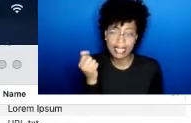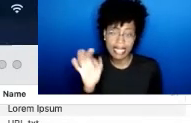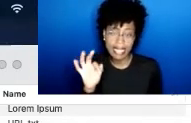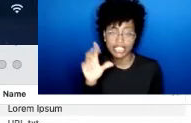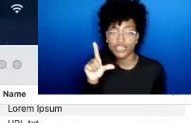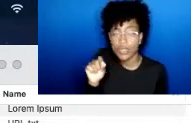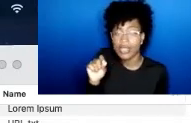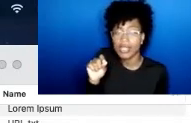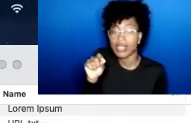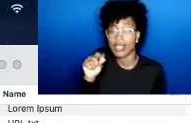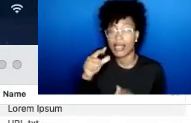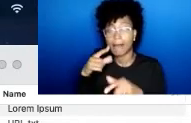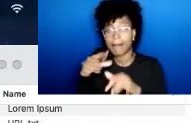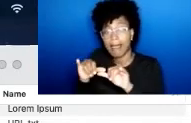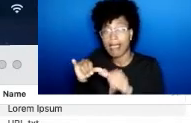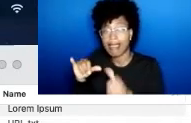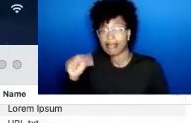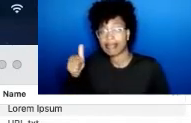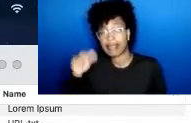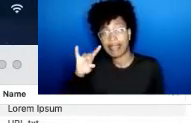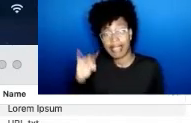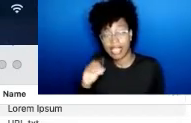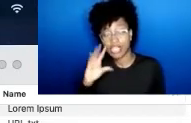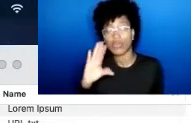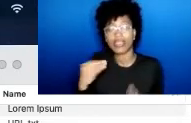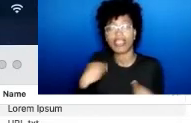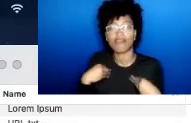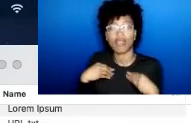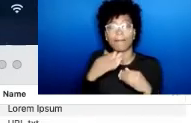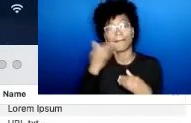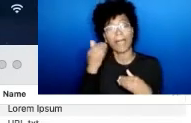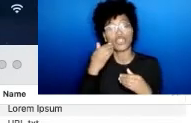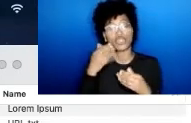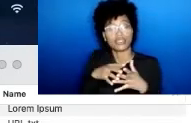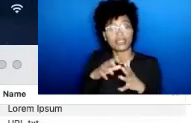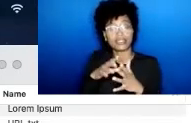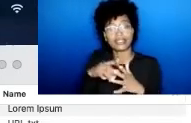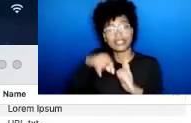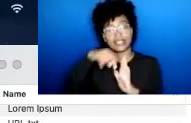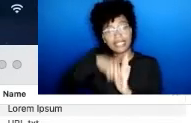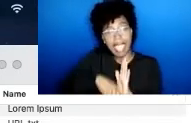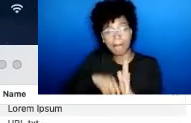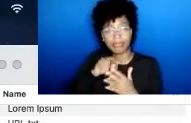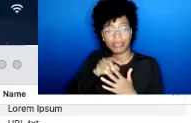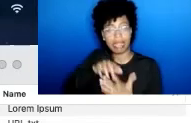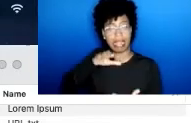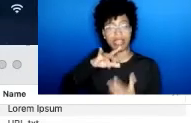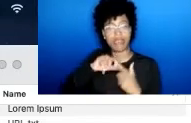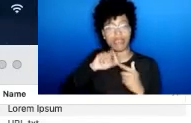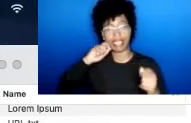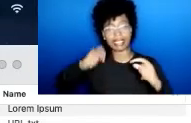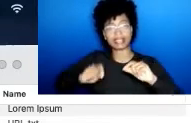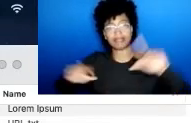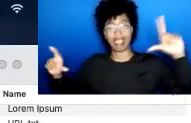07:09:26 they will expand. They will automatically reduce in size in the content box itself.